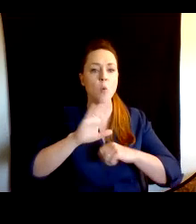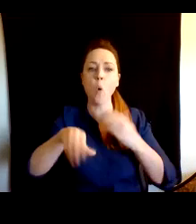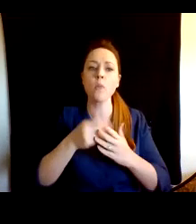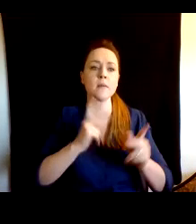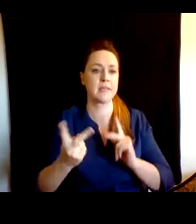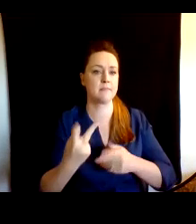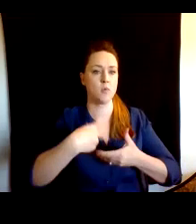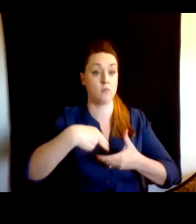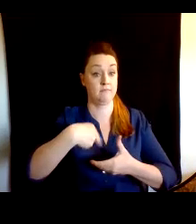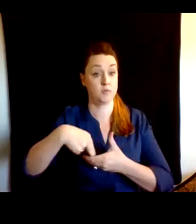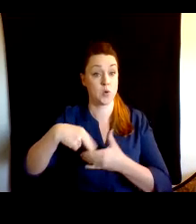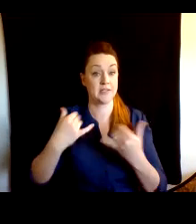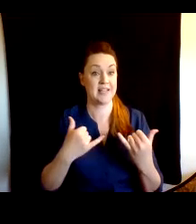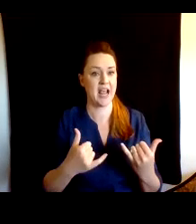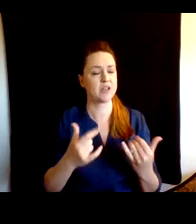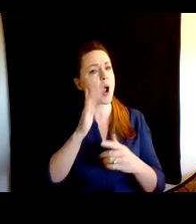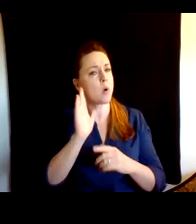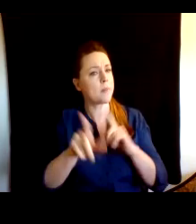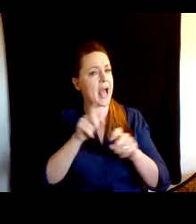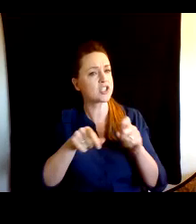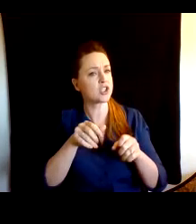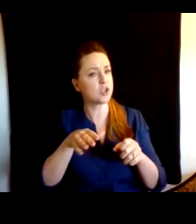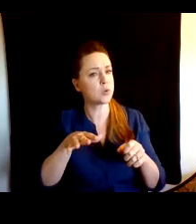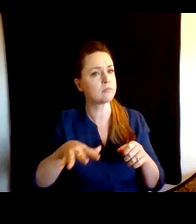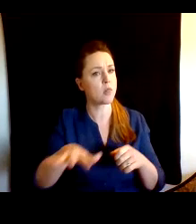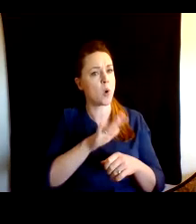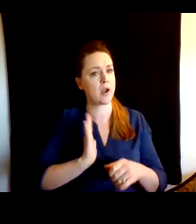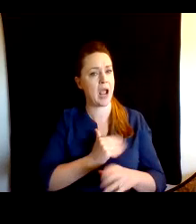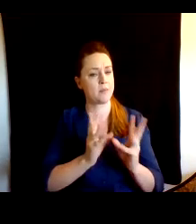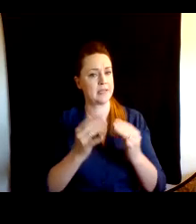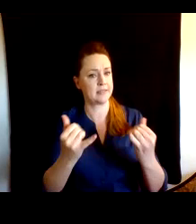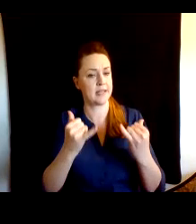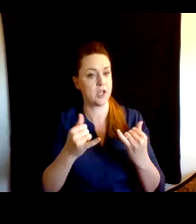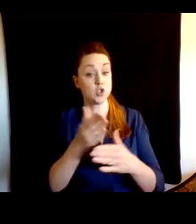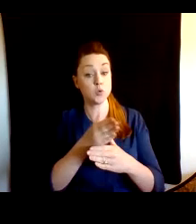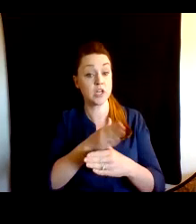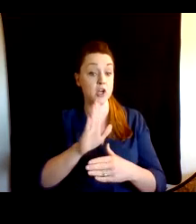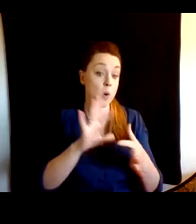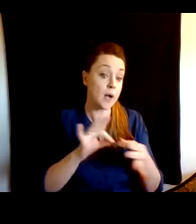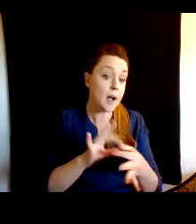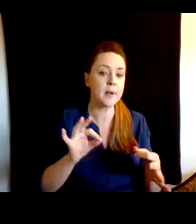So I will be asking you throughout our session to share some of your comments and your stories,